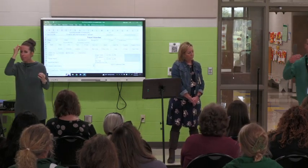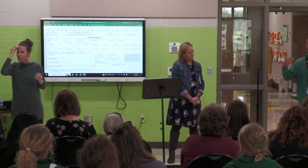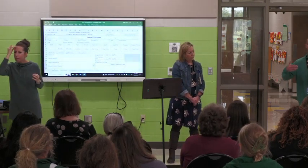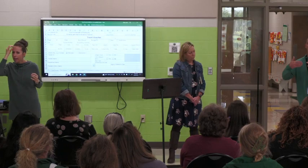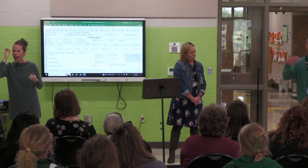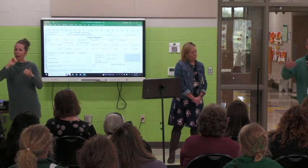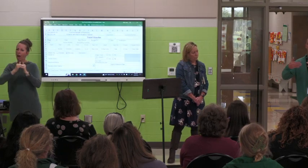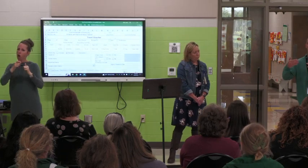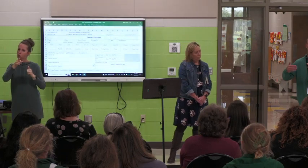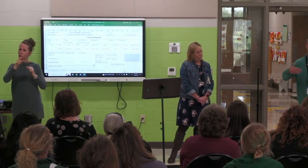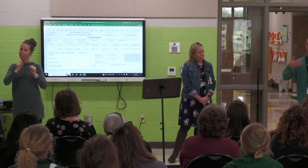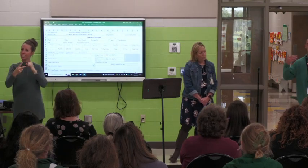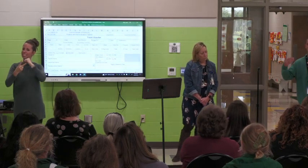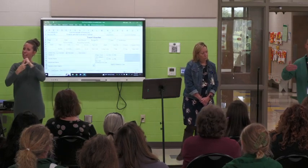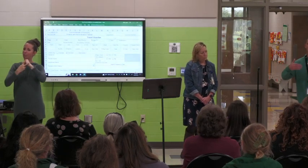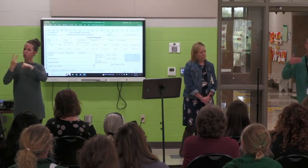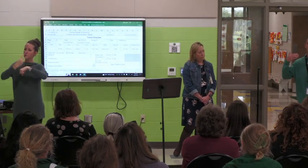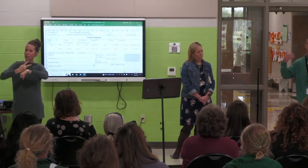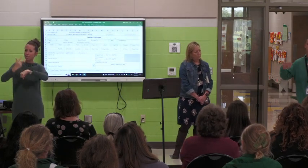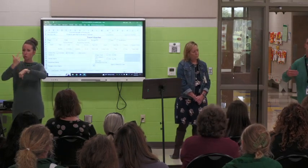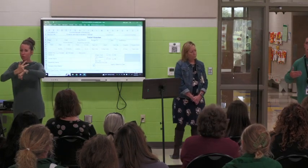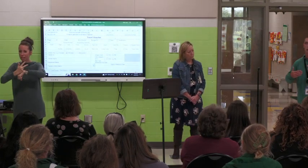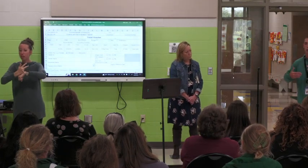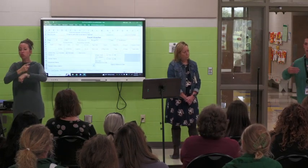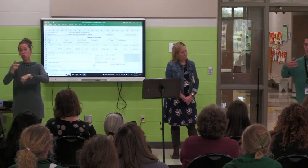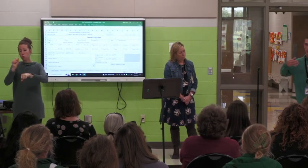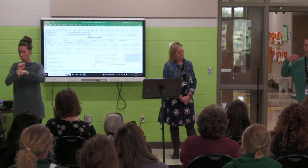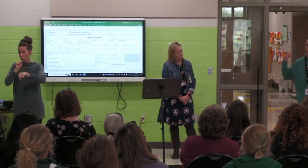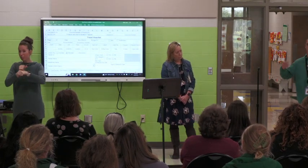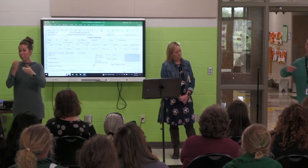can I save those two or three days a lot of times when you're working in the school things need to